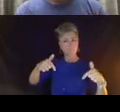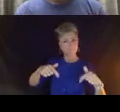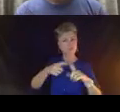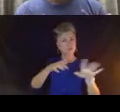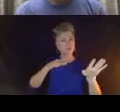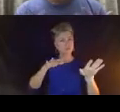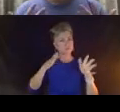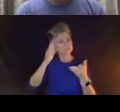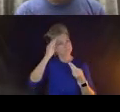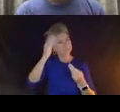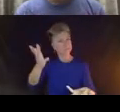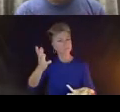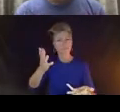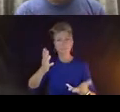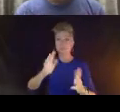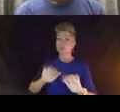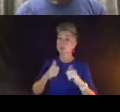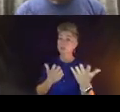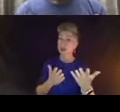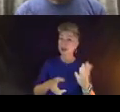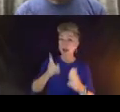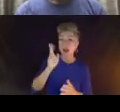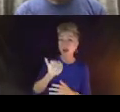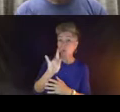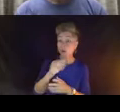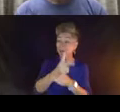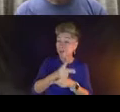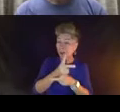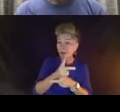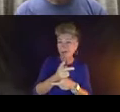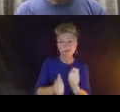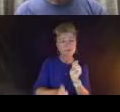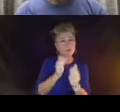in order to provide high quality care, one of the most important things that you can do with your provider